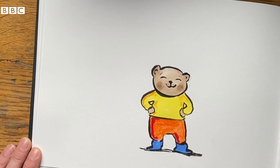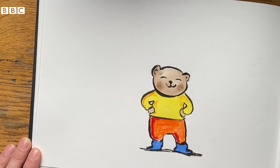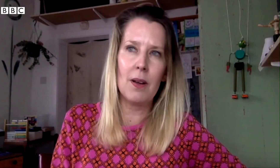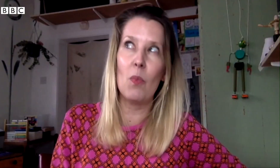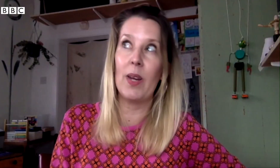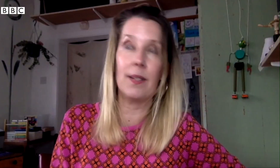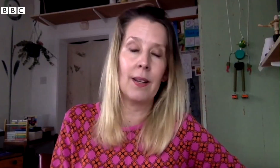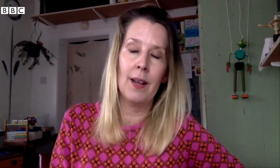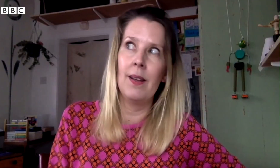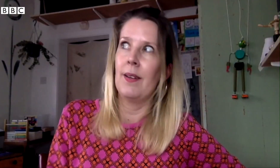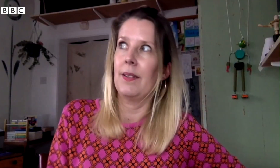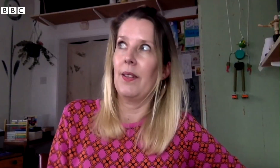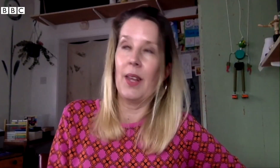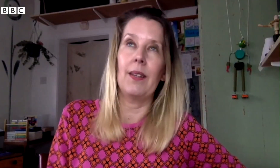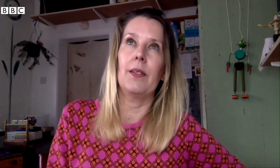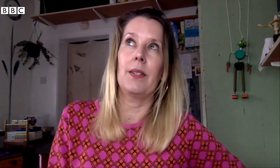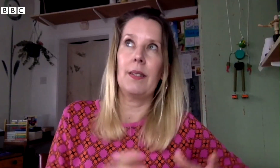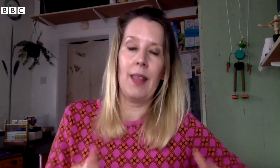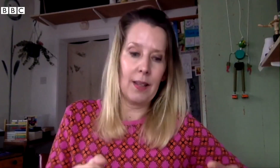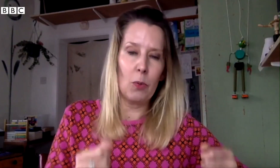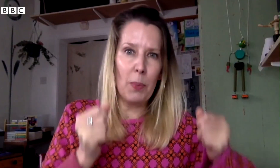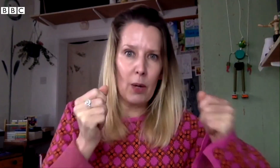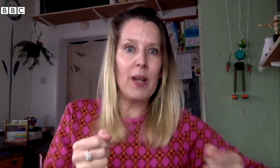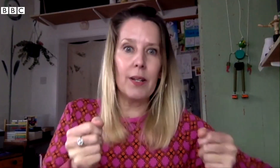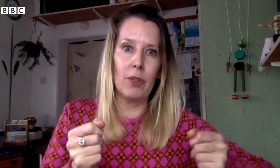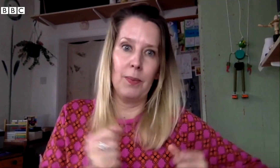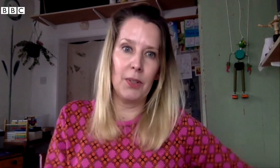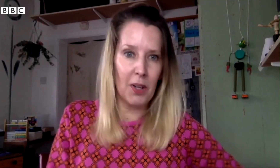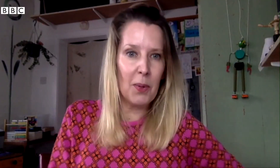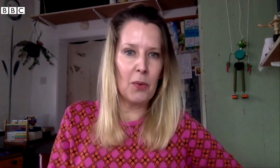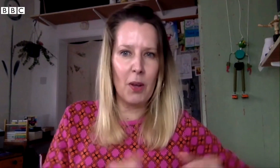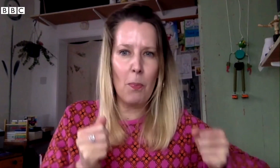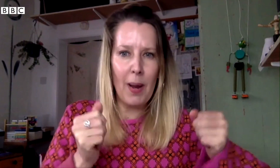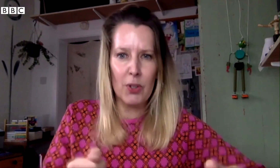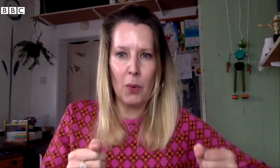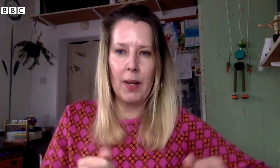So I can't wait to think it will be in waiting rooms, you know when they are about to go in,